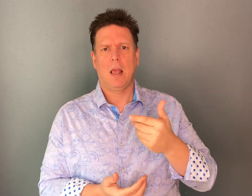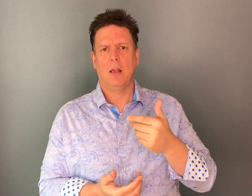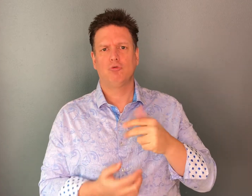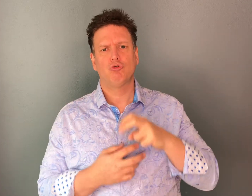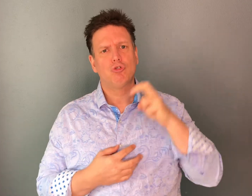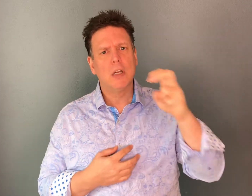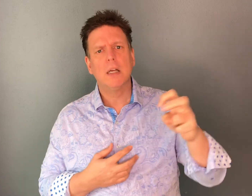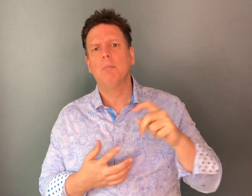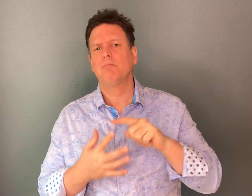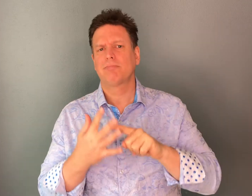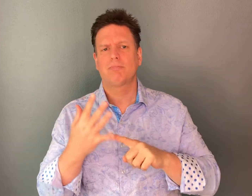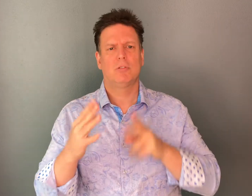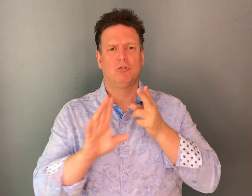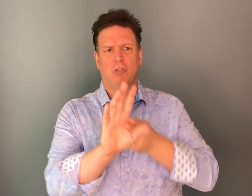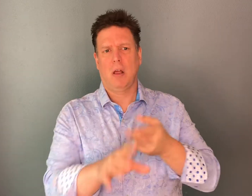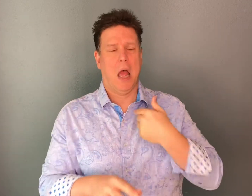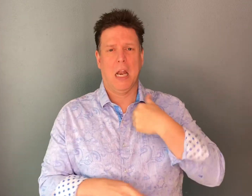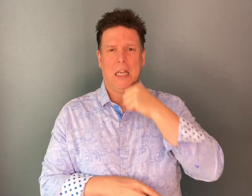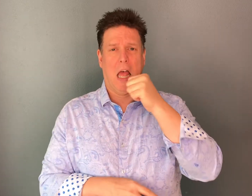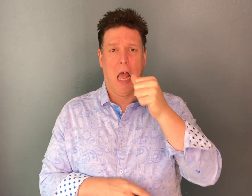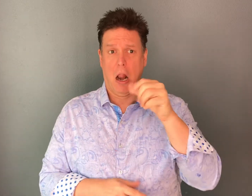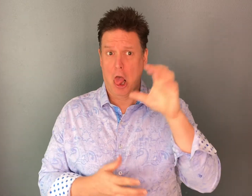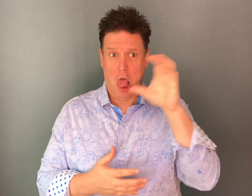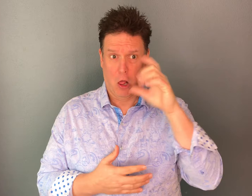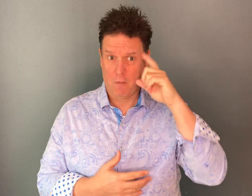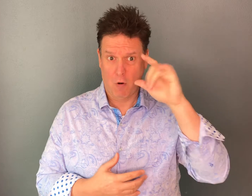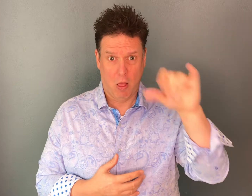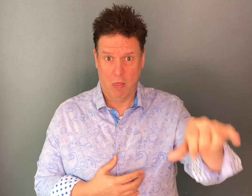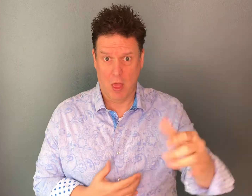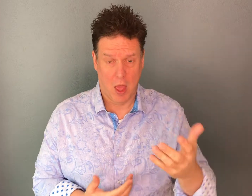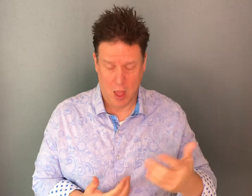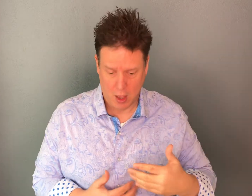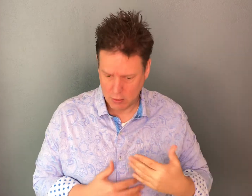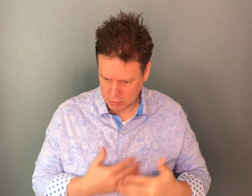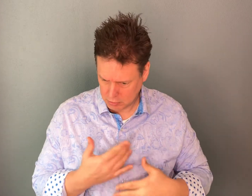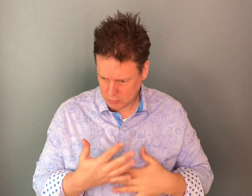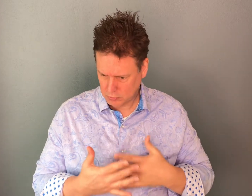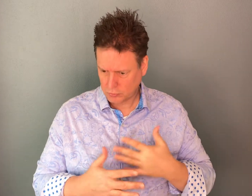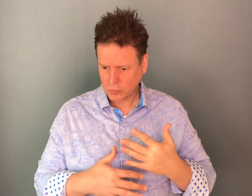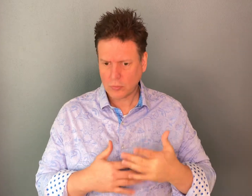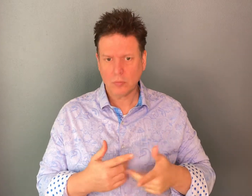planning on spending any money or taking a trip or doing anything. I wasn't